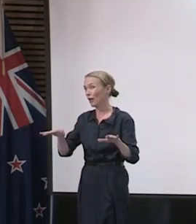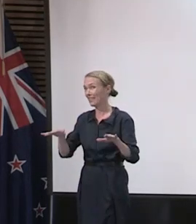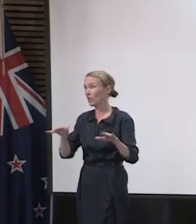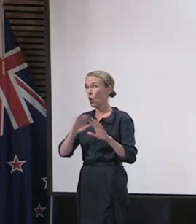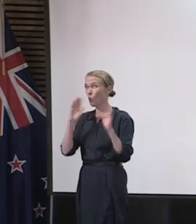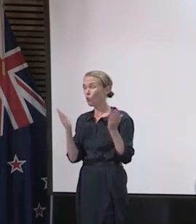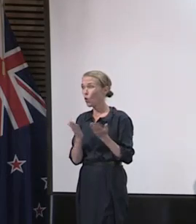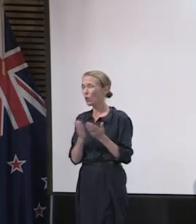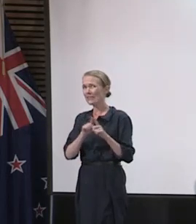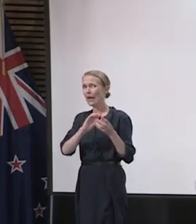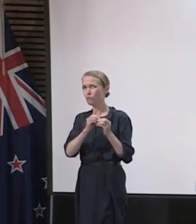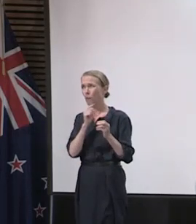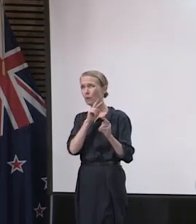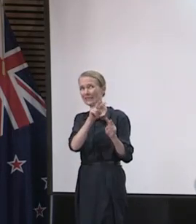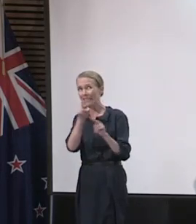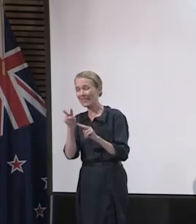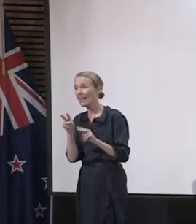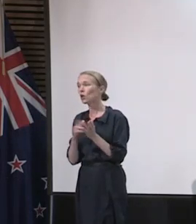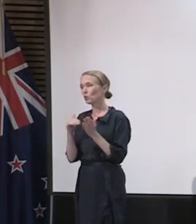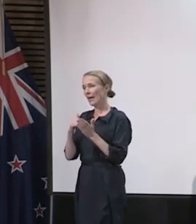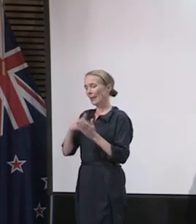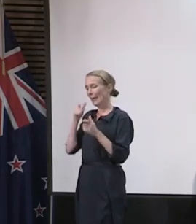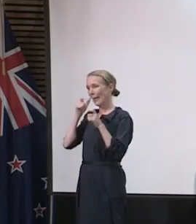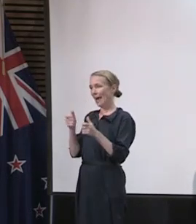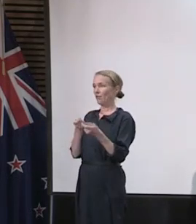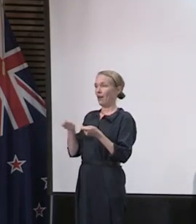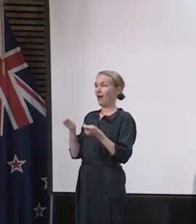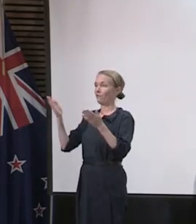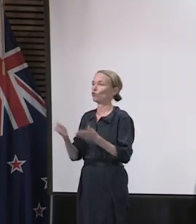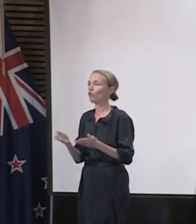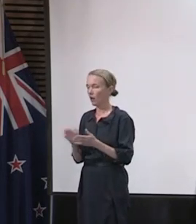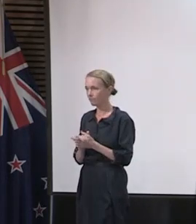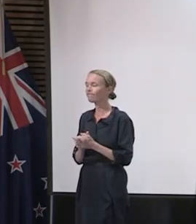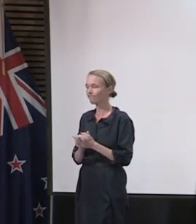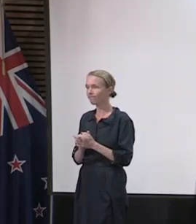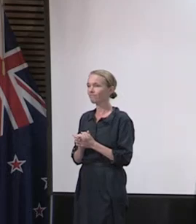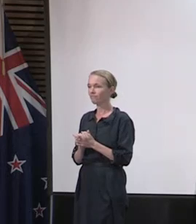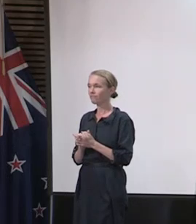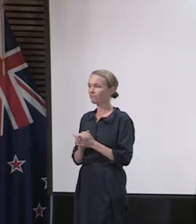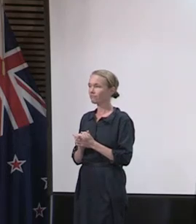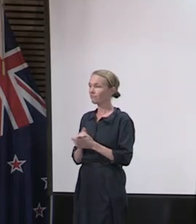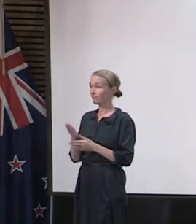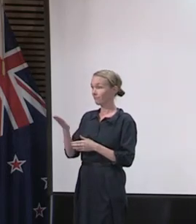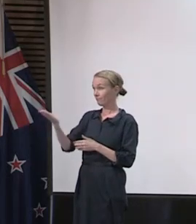outbreaks. That has been the kiss across the globe. We are still managing that scenario